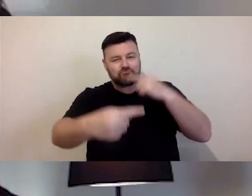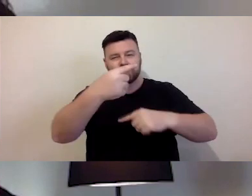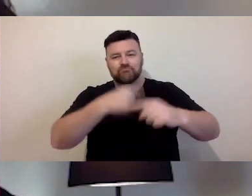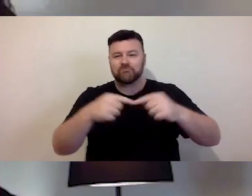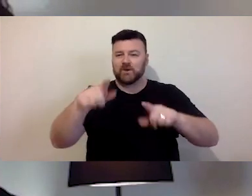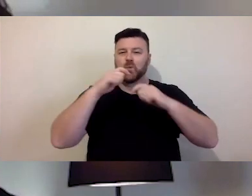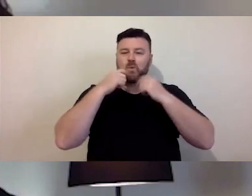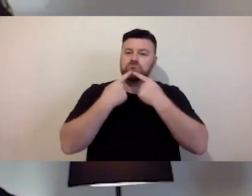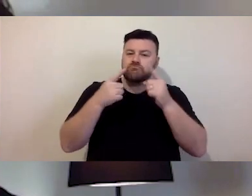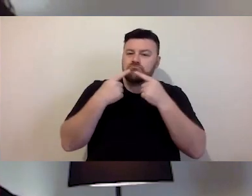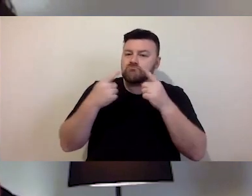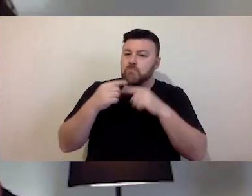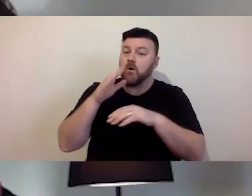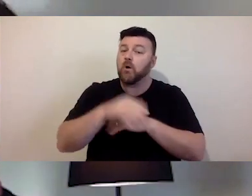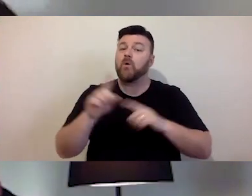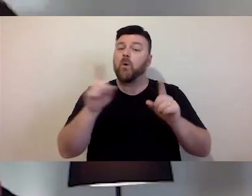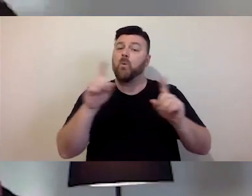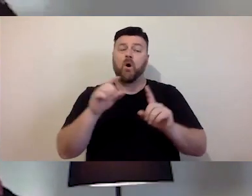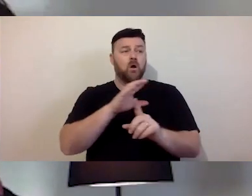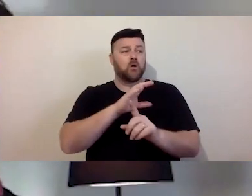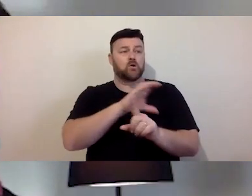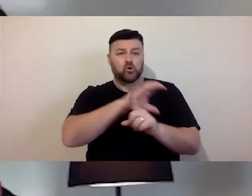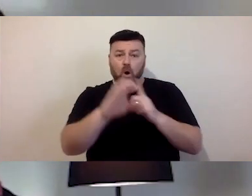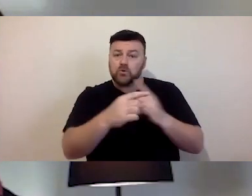share insights into culturally informed working practices, he'll